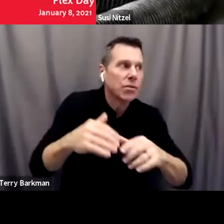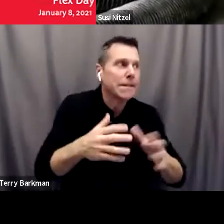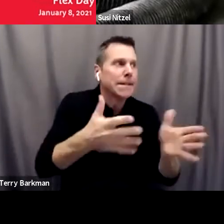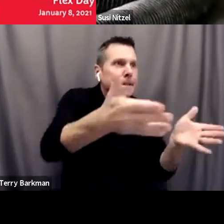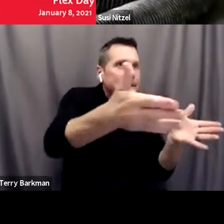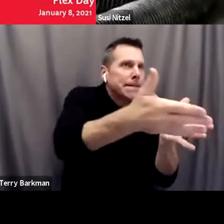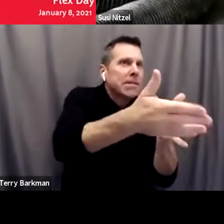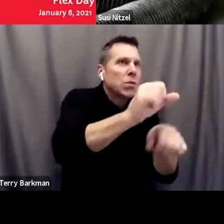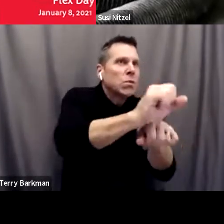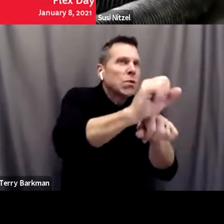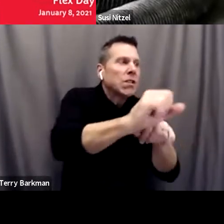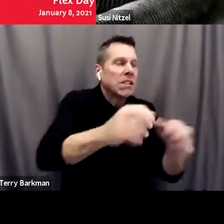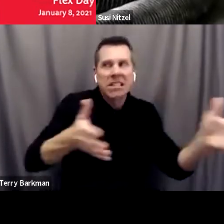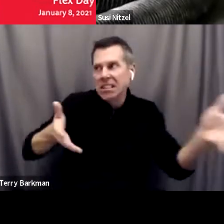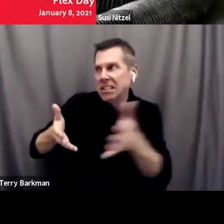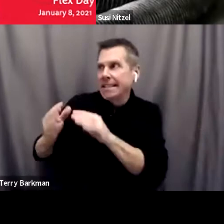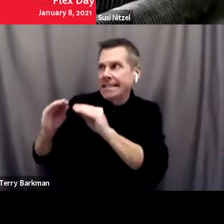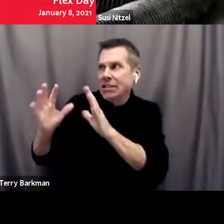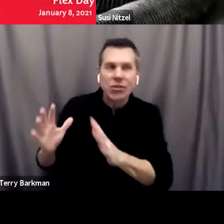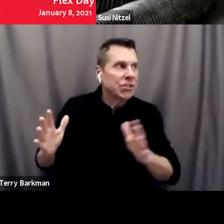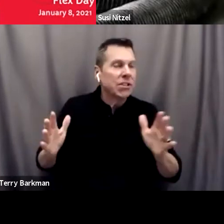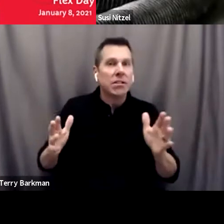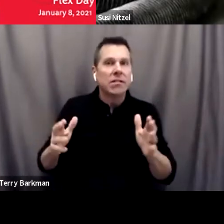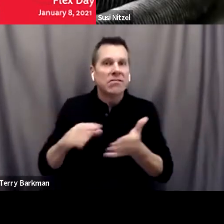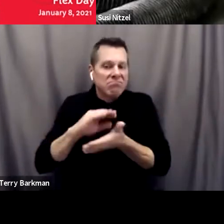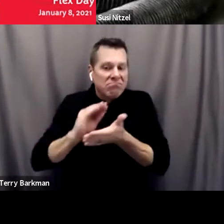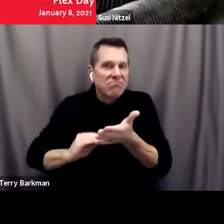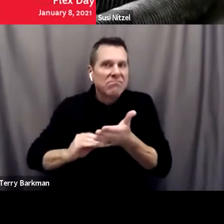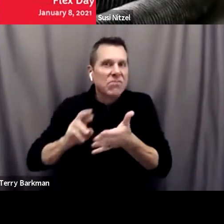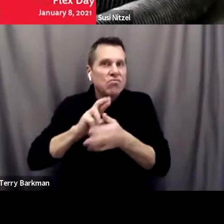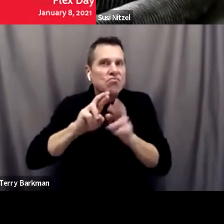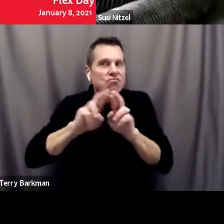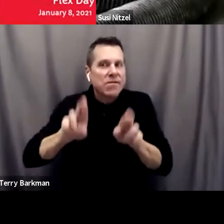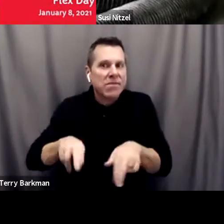with other instructors in our division to help with resumes and jamming. So we're doing a lot of that stuff. I'm just not sure how